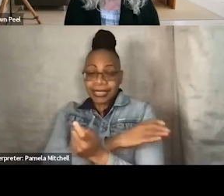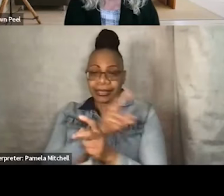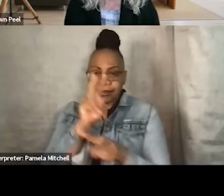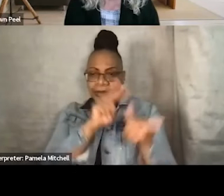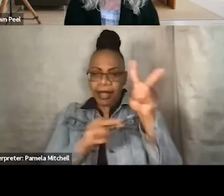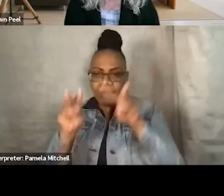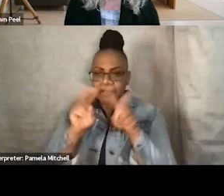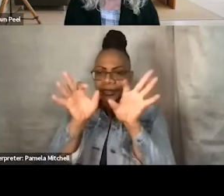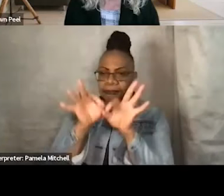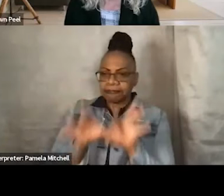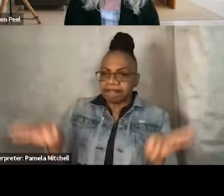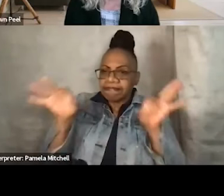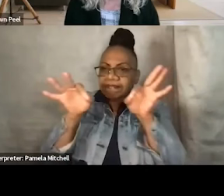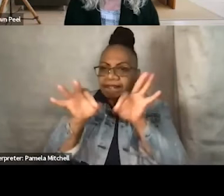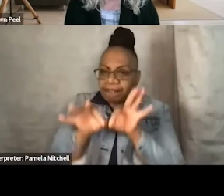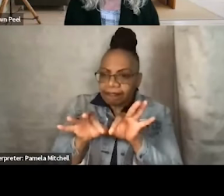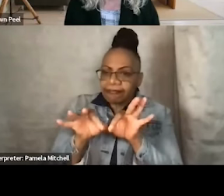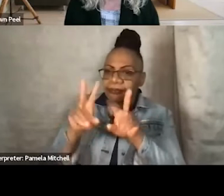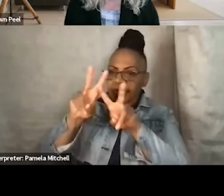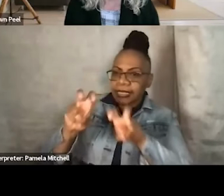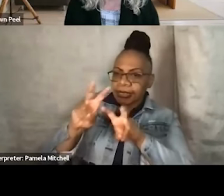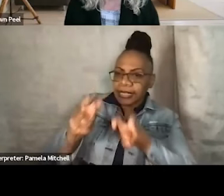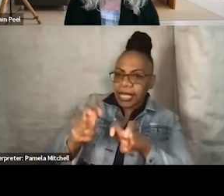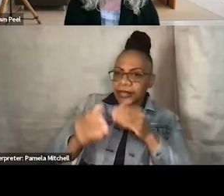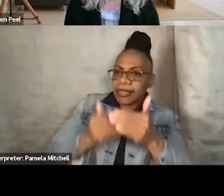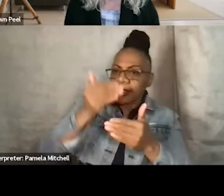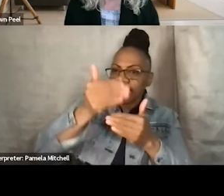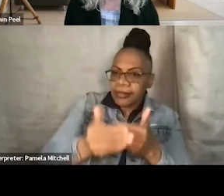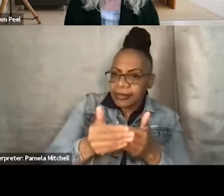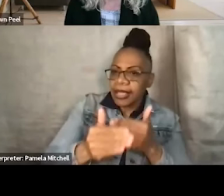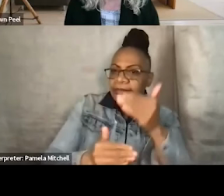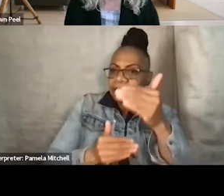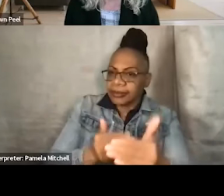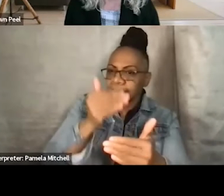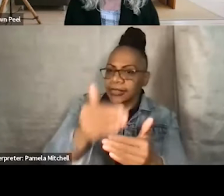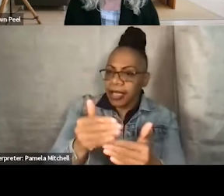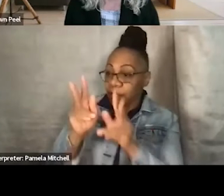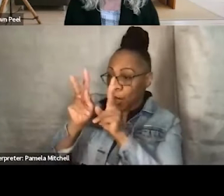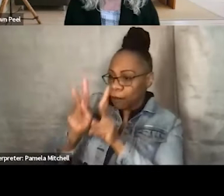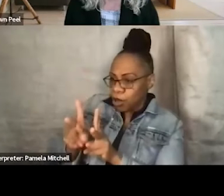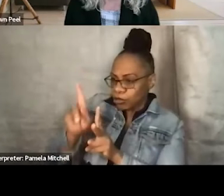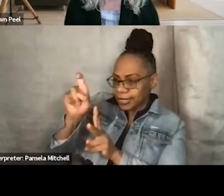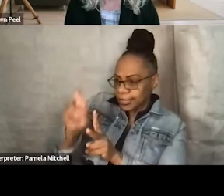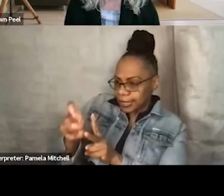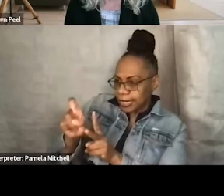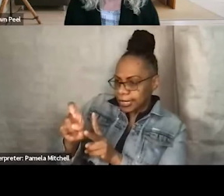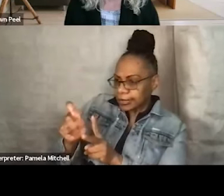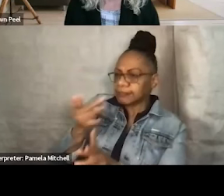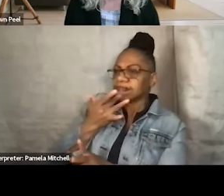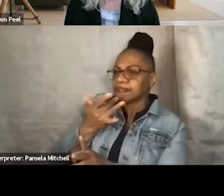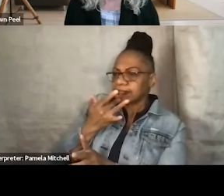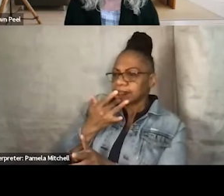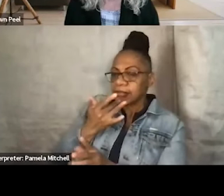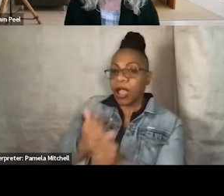and recommending the next steps based on the person's needs and preferences. In most cases, the crisis can be deescalated